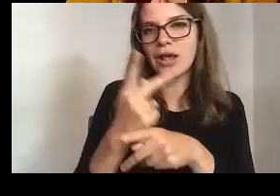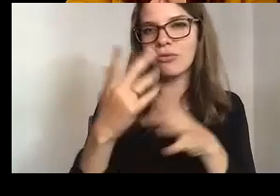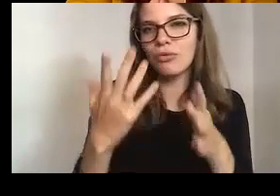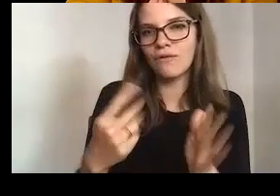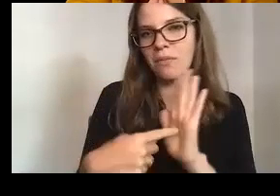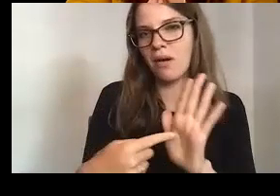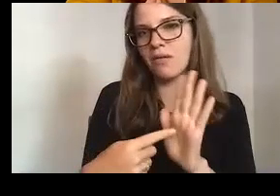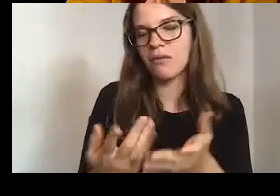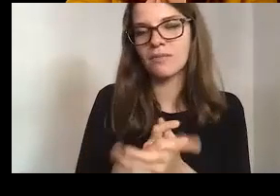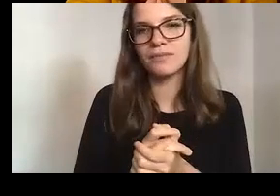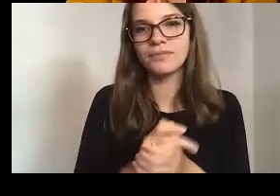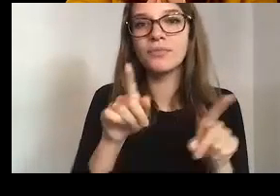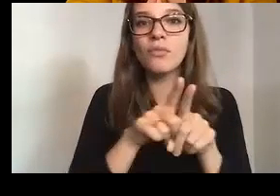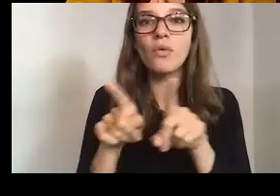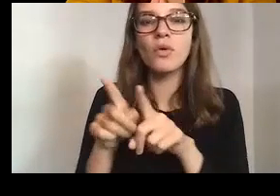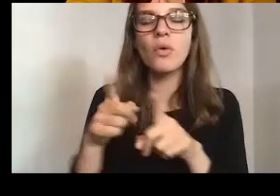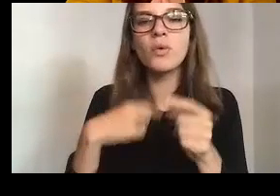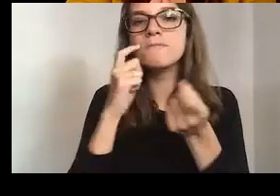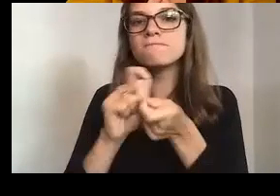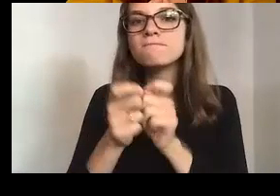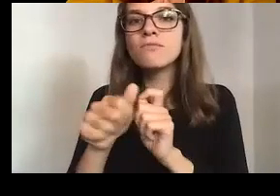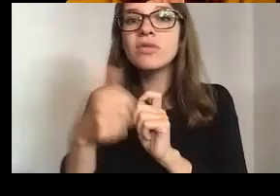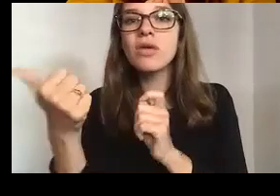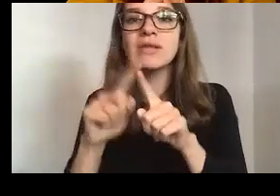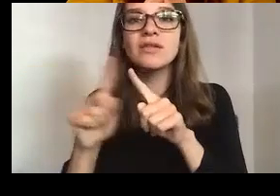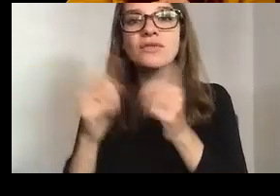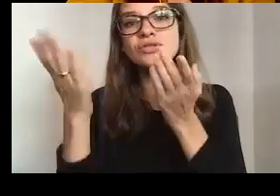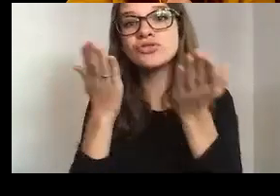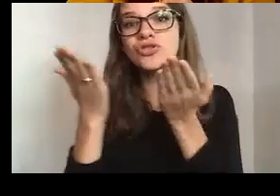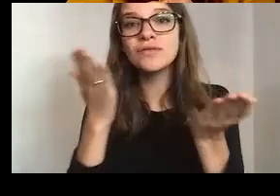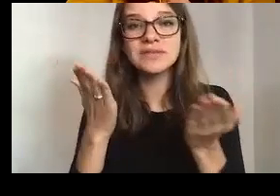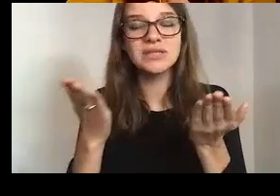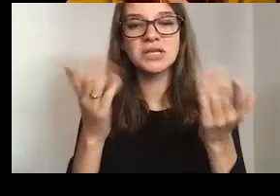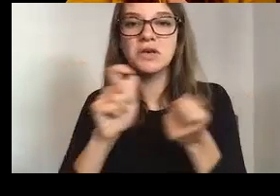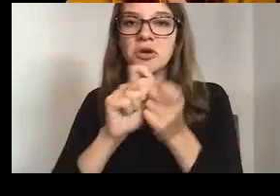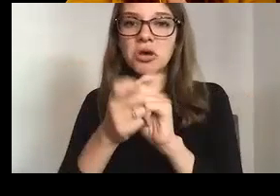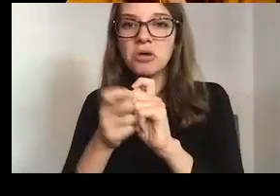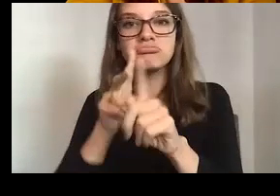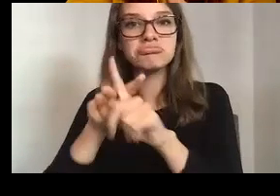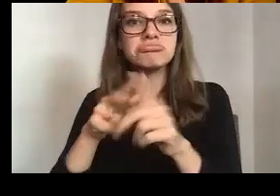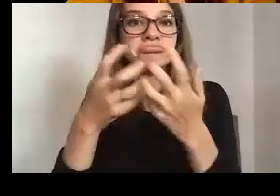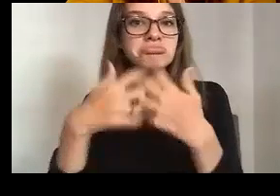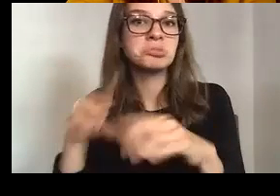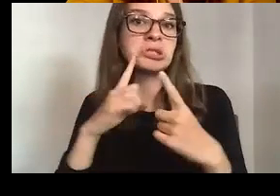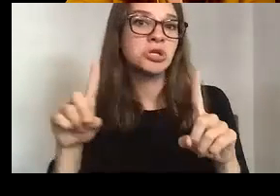we've also adapted a number of our other services quite successfully to telehealth so I know our